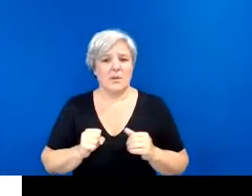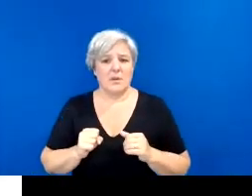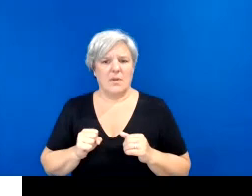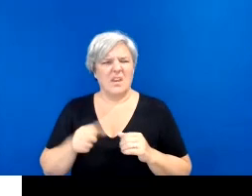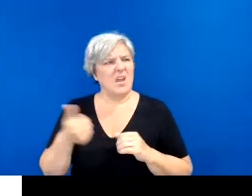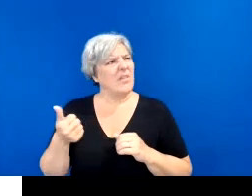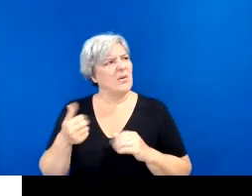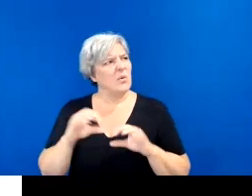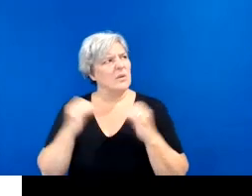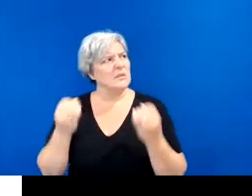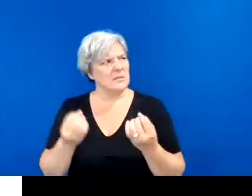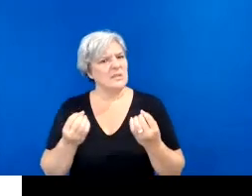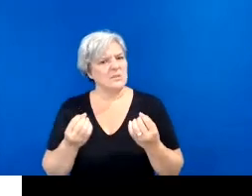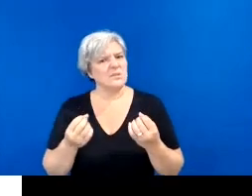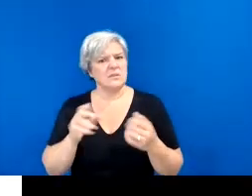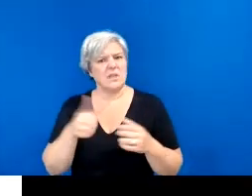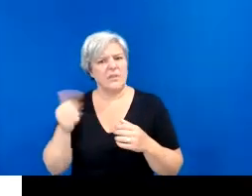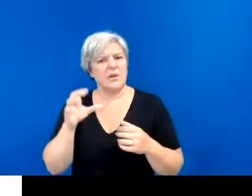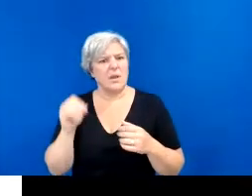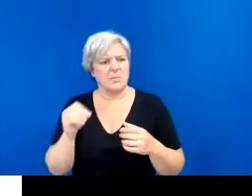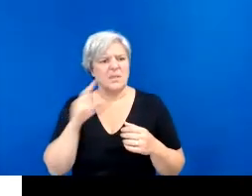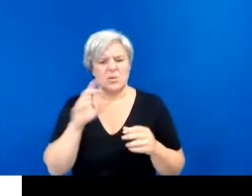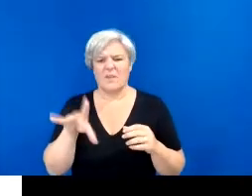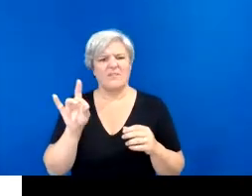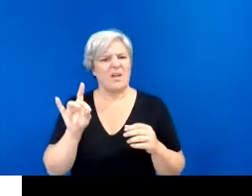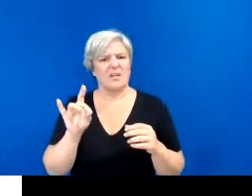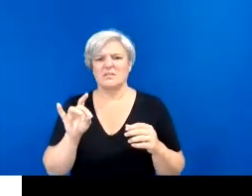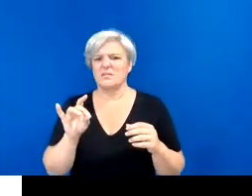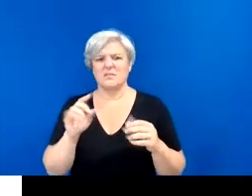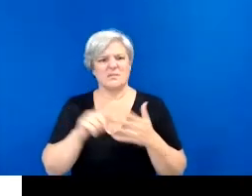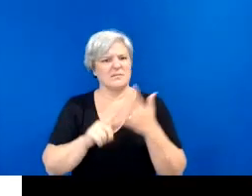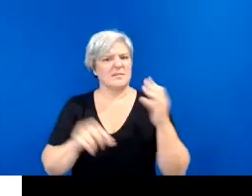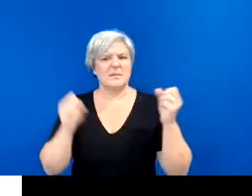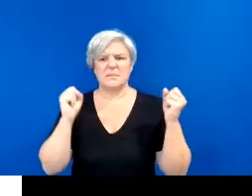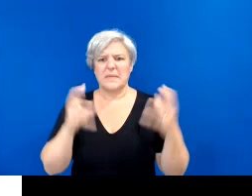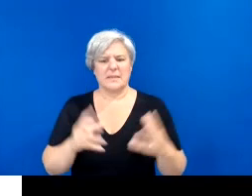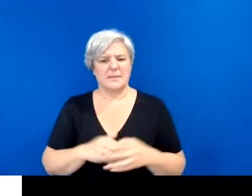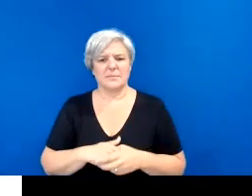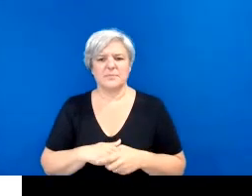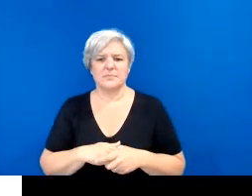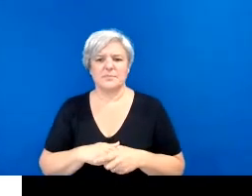organizations and companies, so you can find ancillaries that are in like Nearpod.